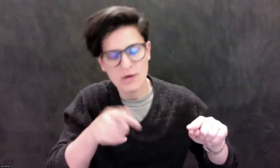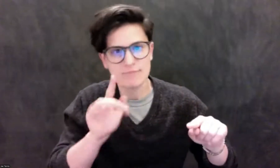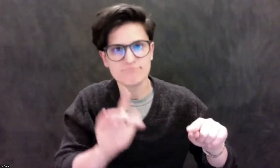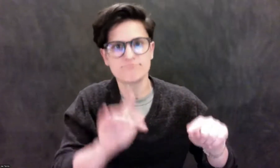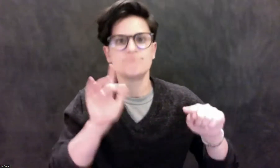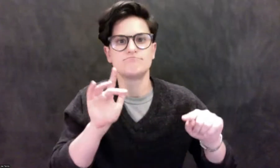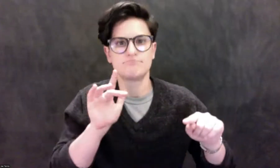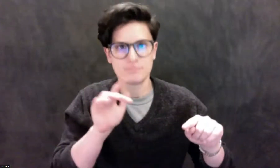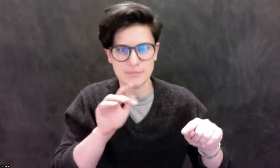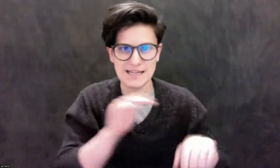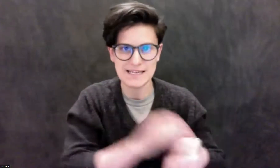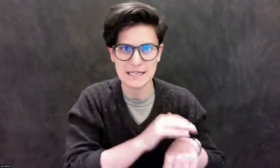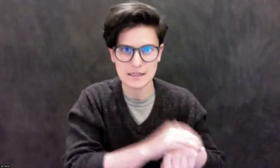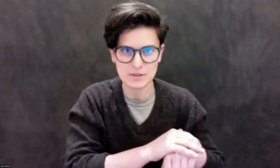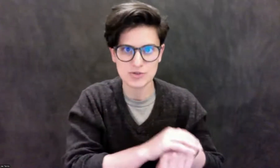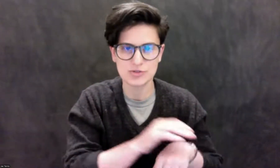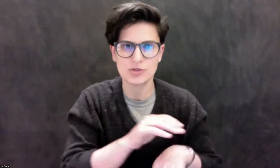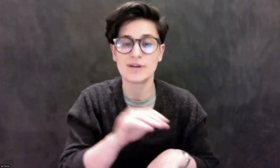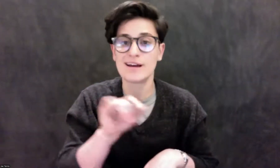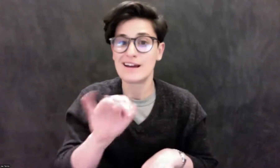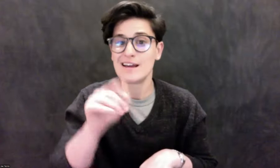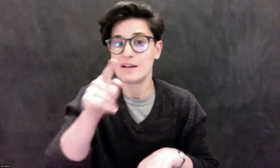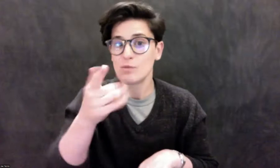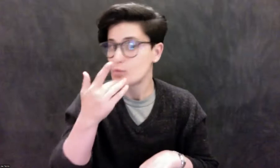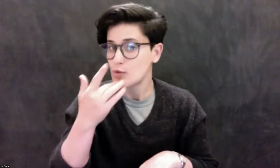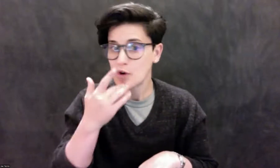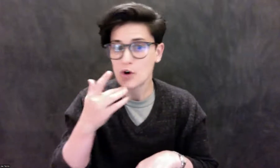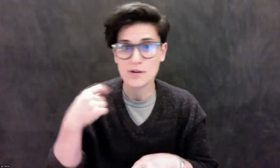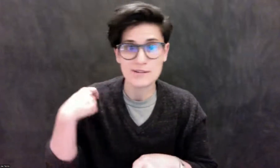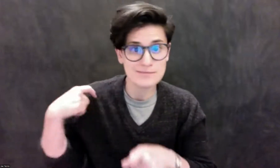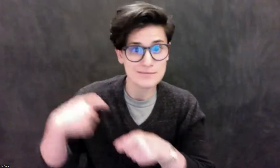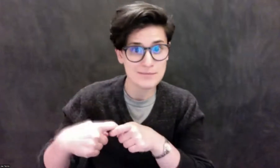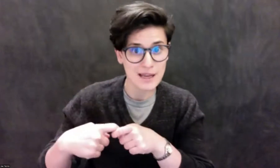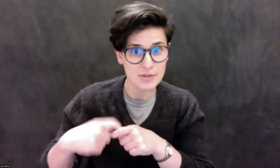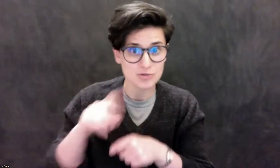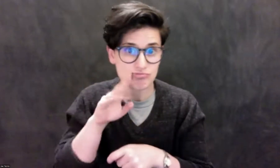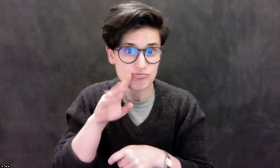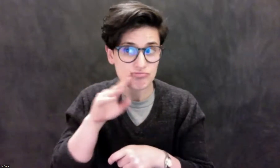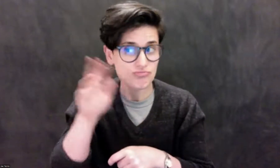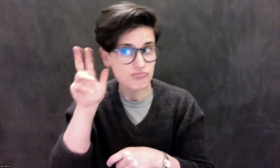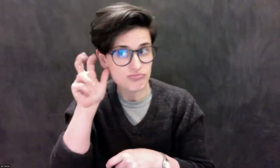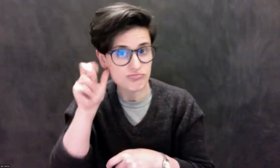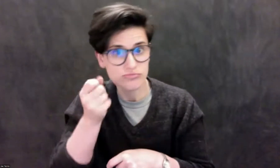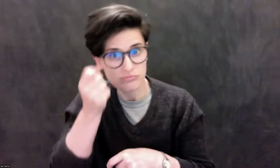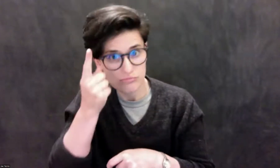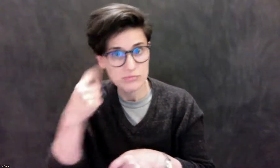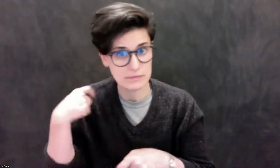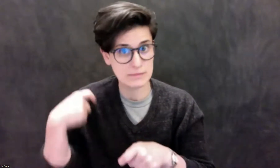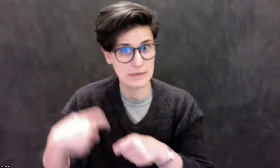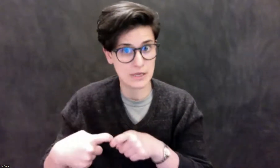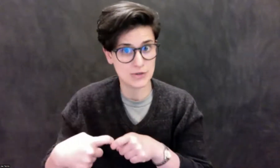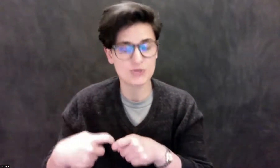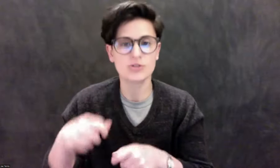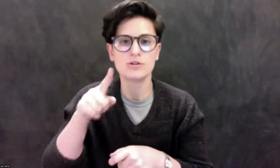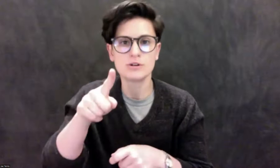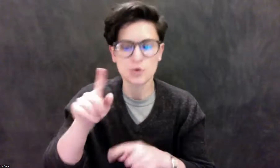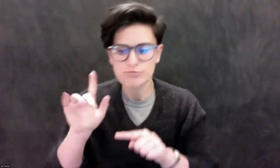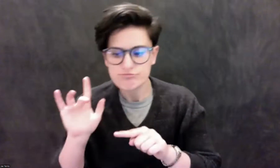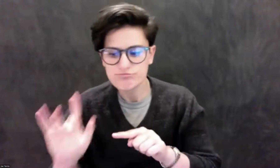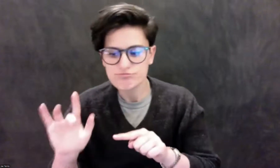15:03:06 If you are a Spanish speaker, please highlight the Spanish Channel in blue, and